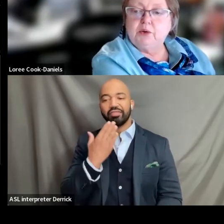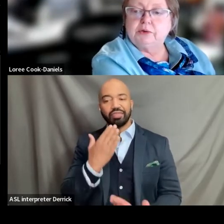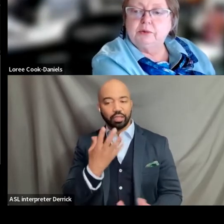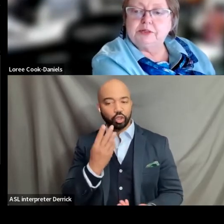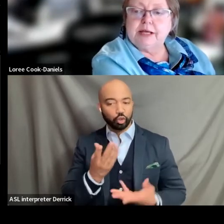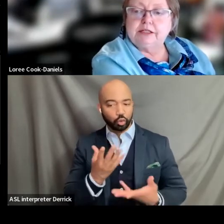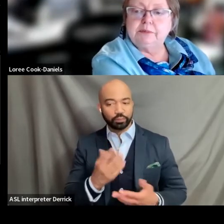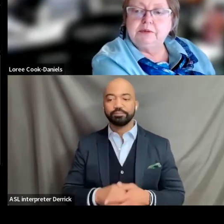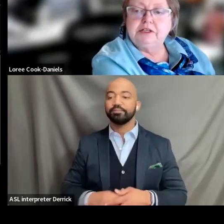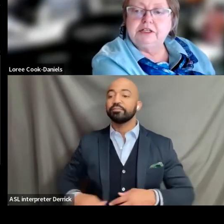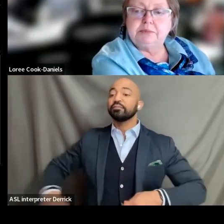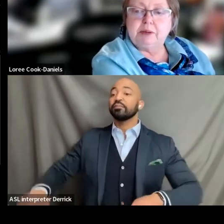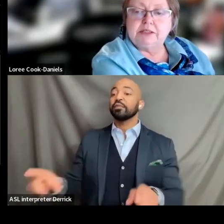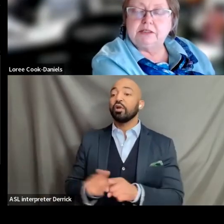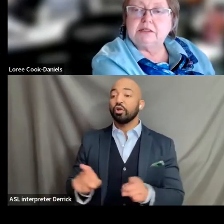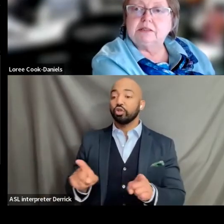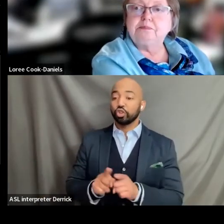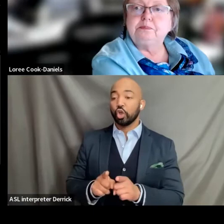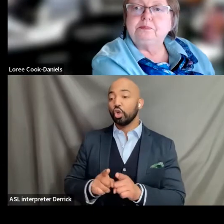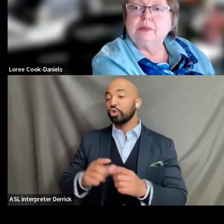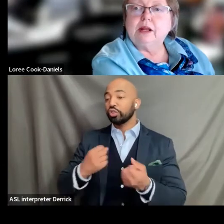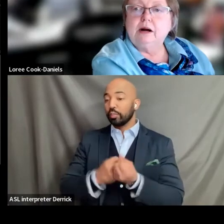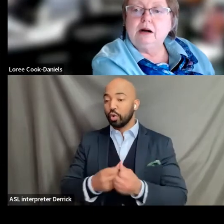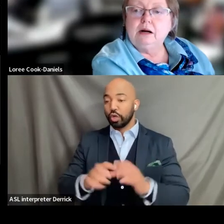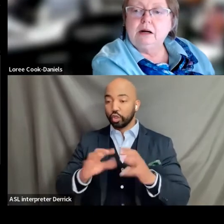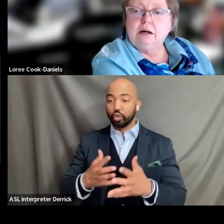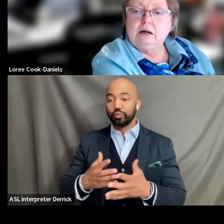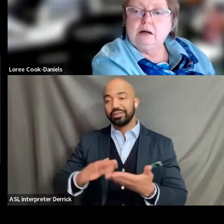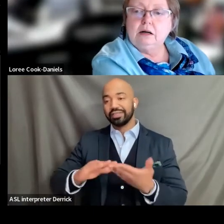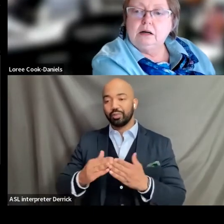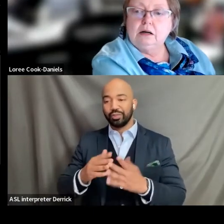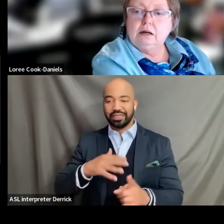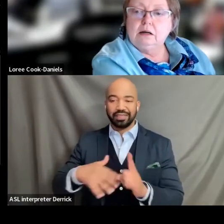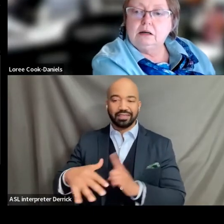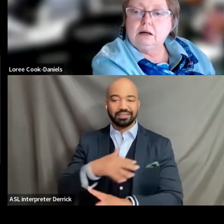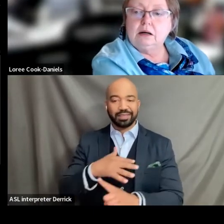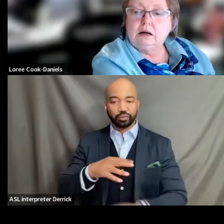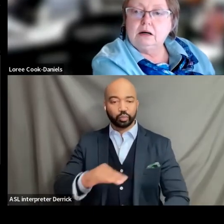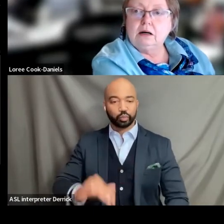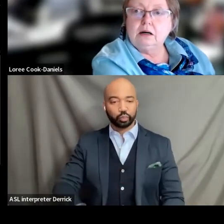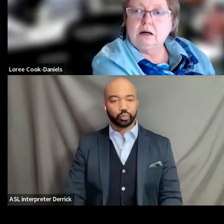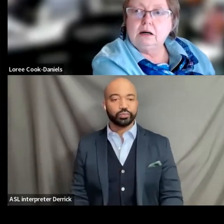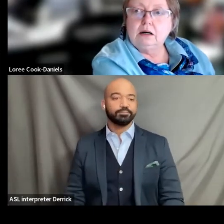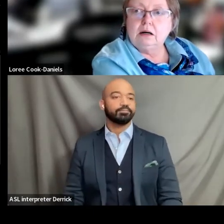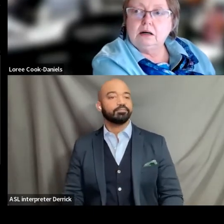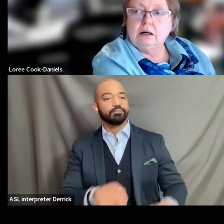support groups and community spaces. Okay, so also on the screen for minority stress